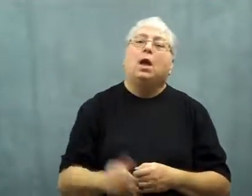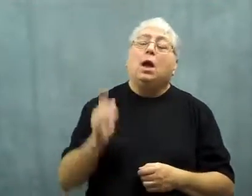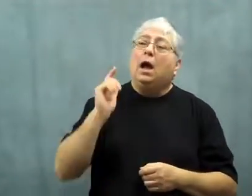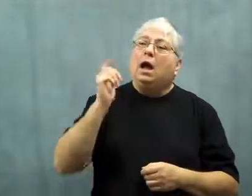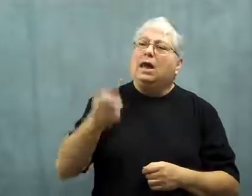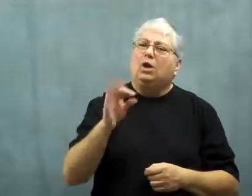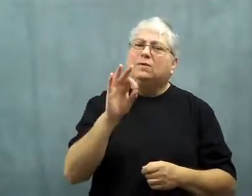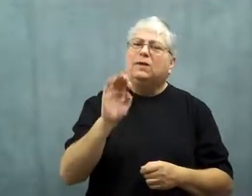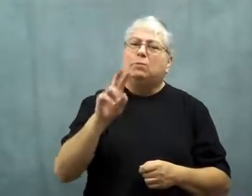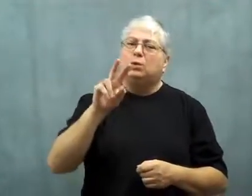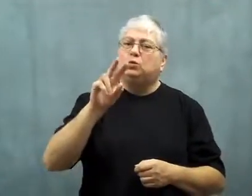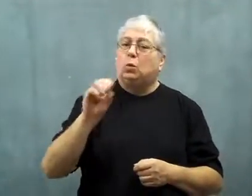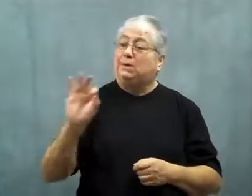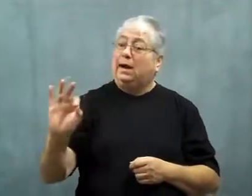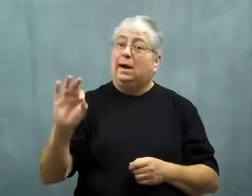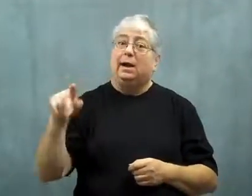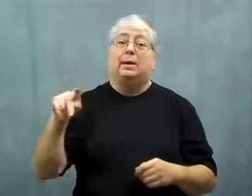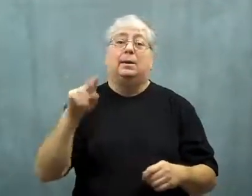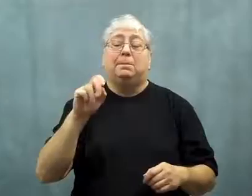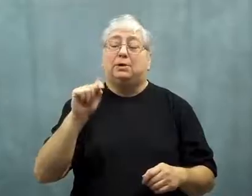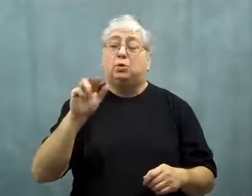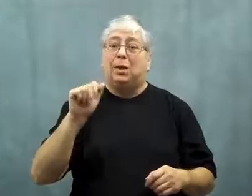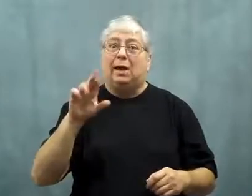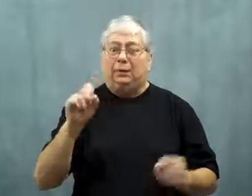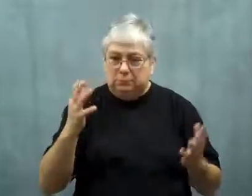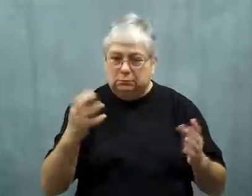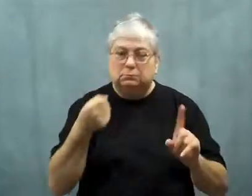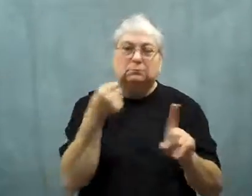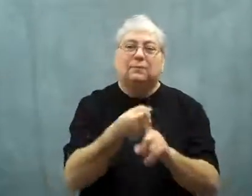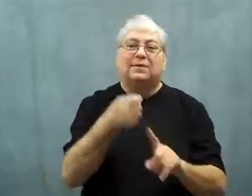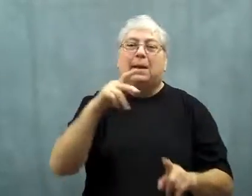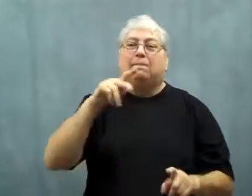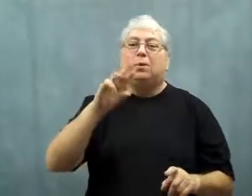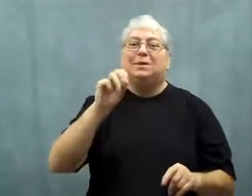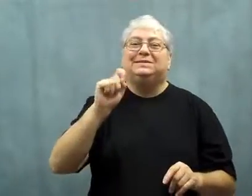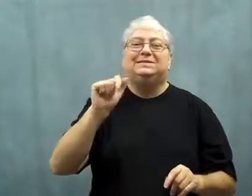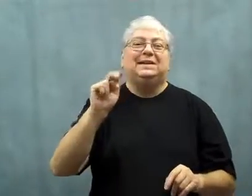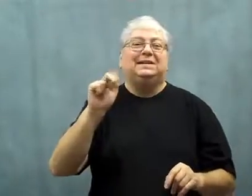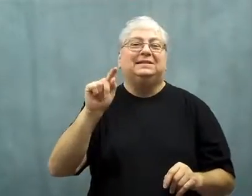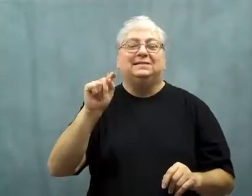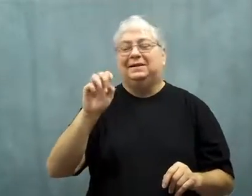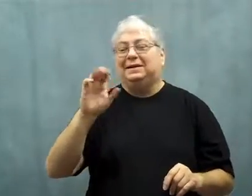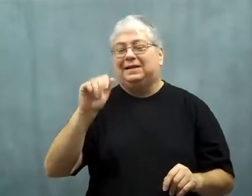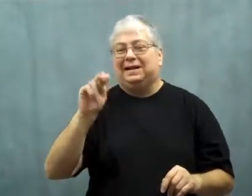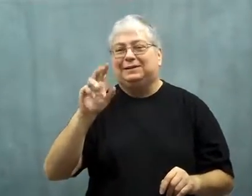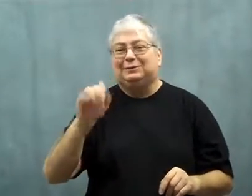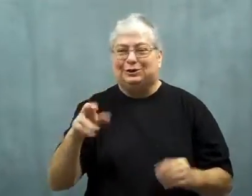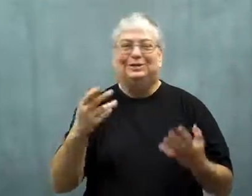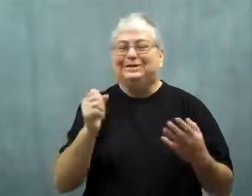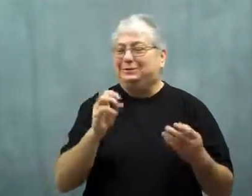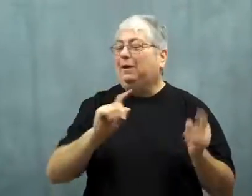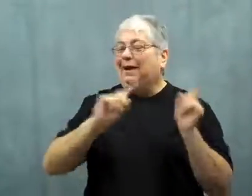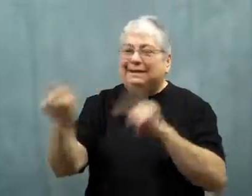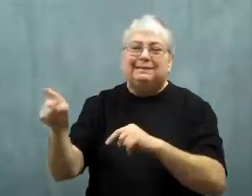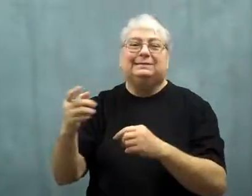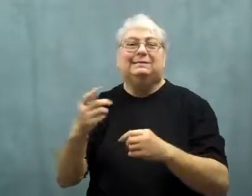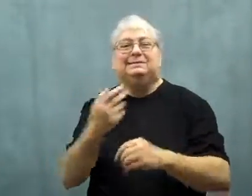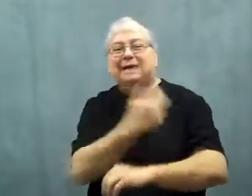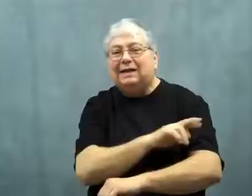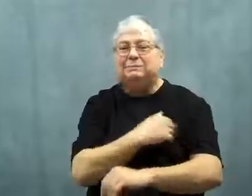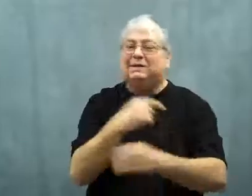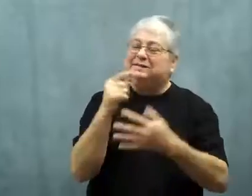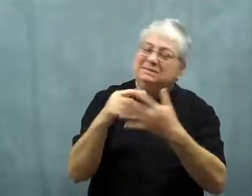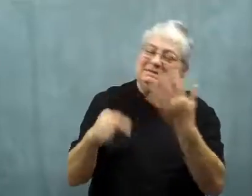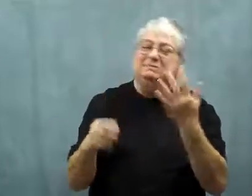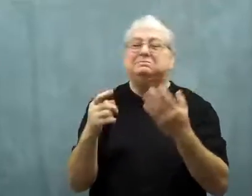In February, 2009, Petraeus was diagnosed with prostate cancer.